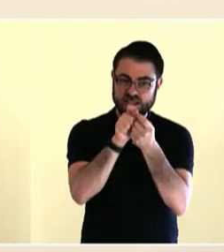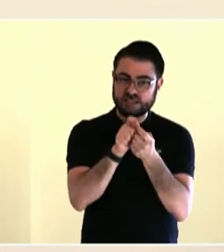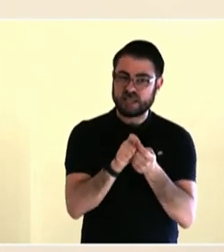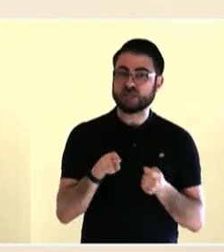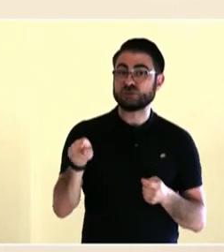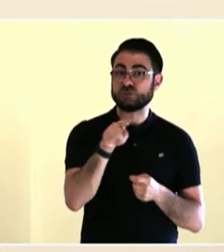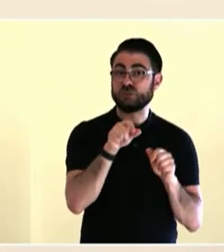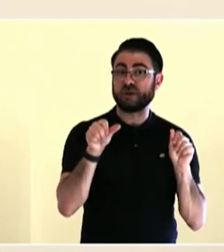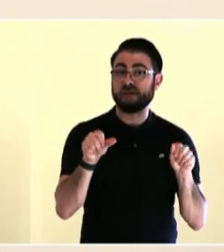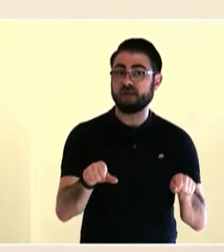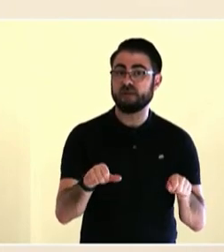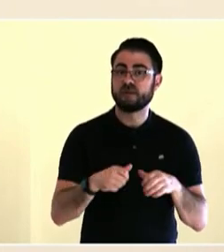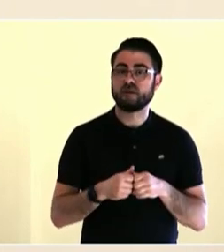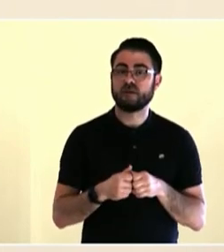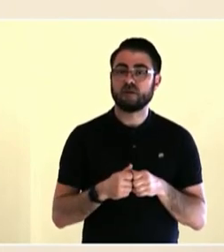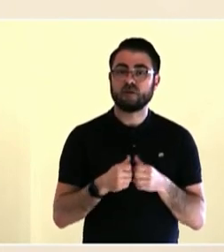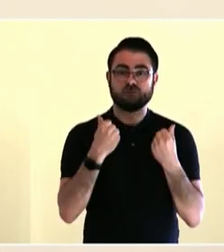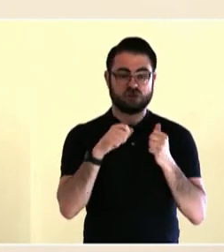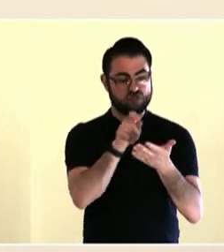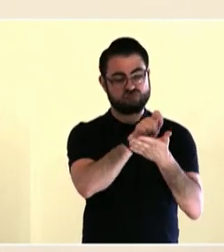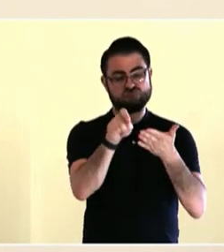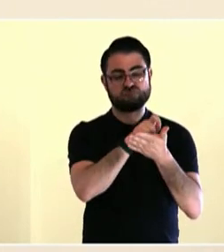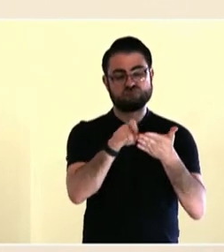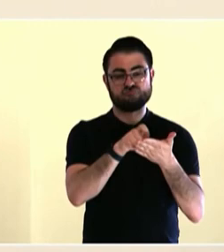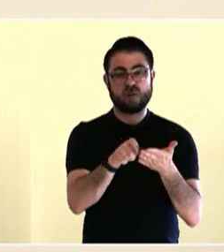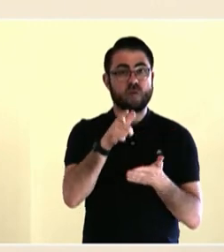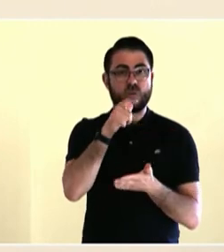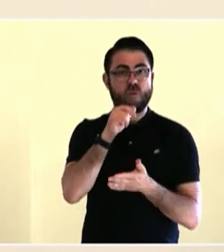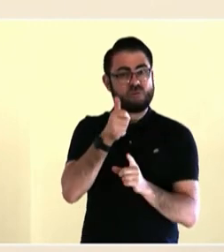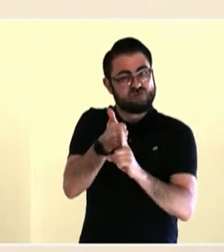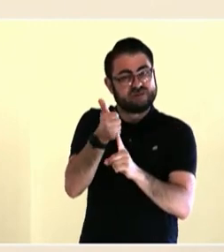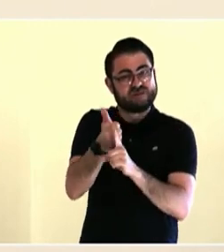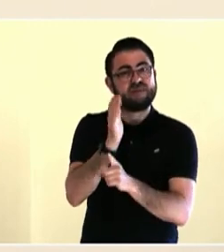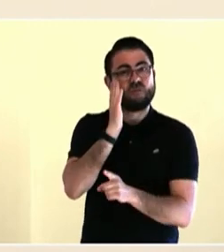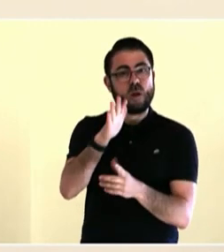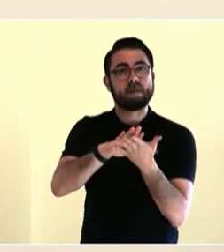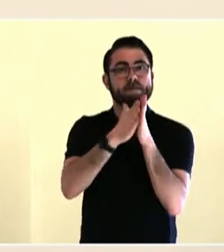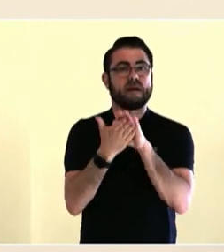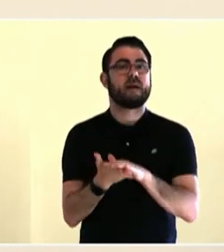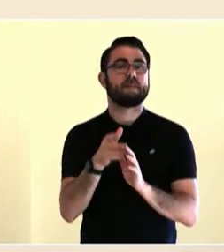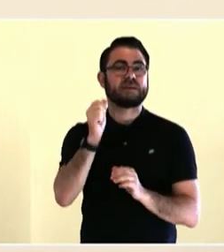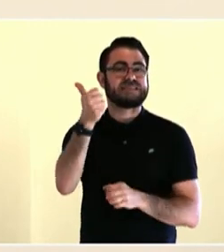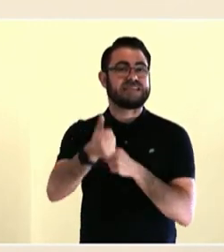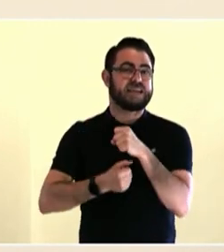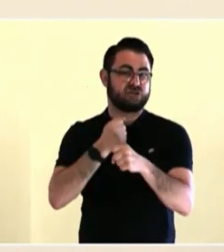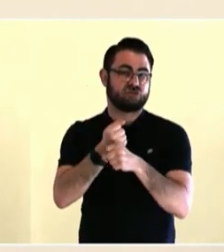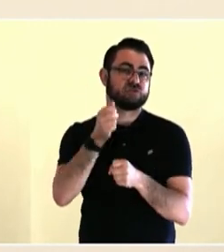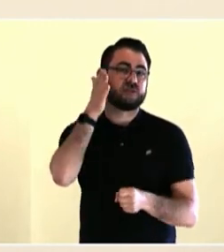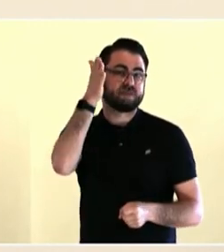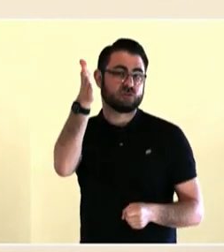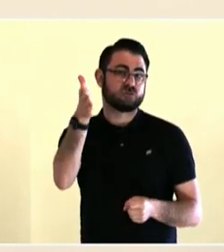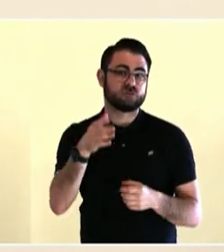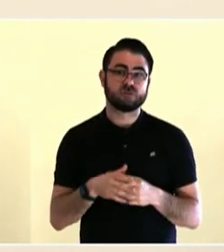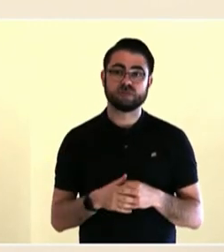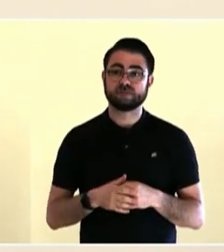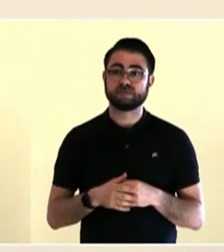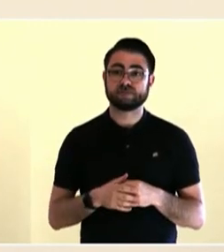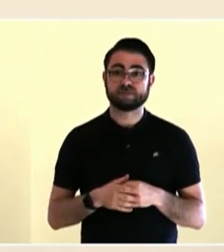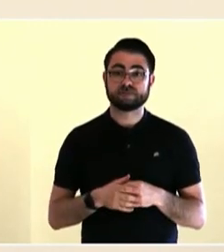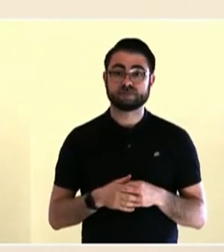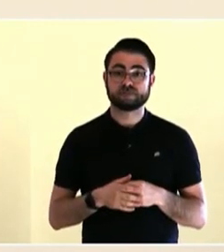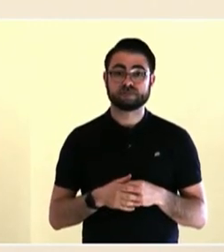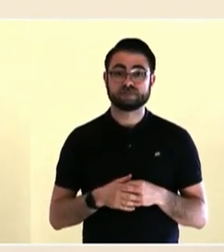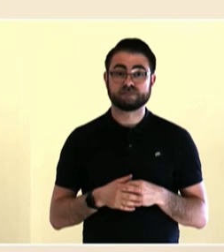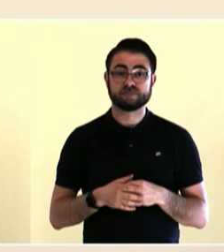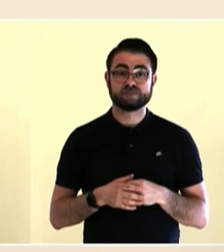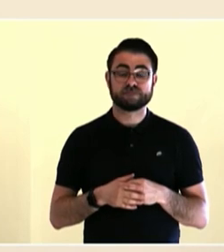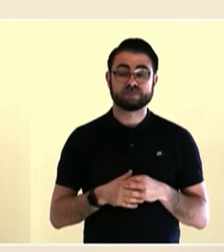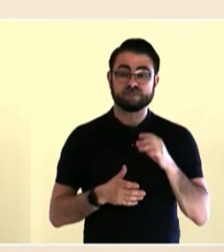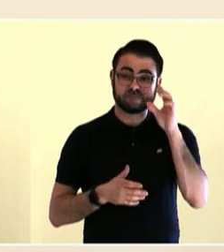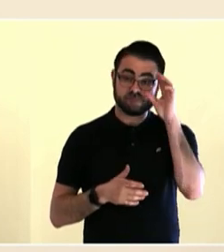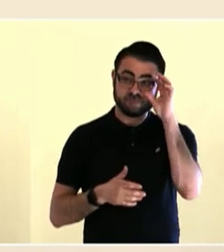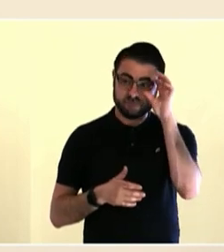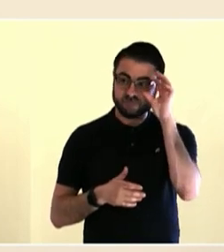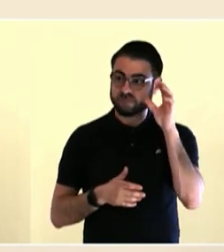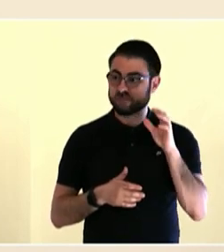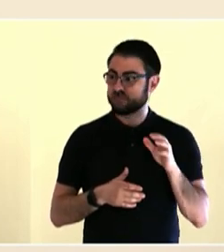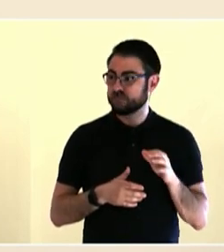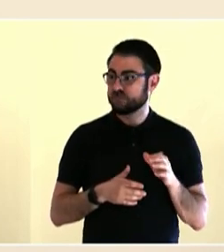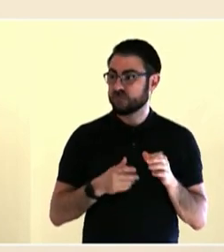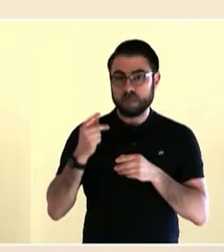Can you imagine how any current